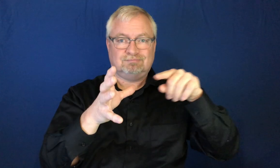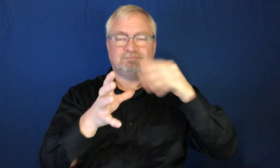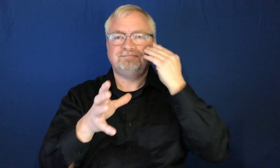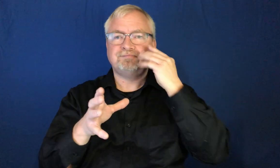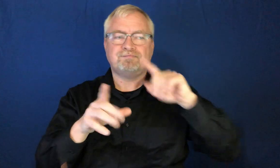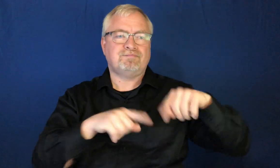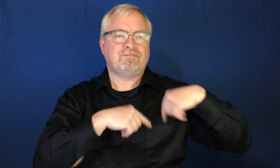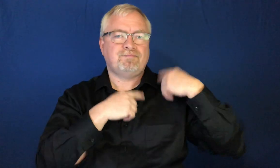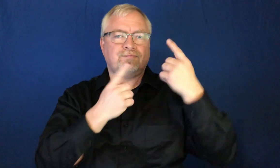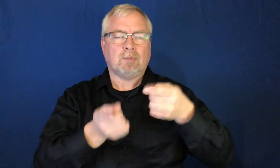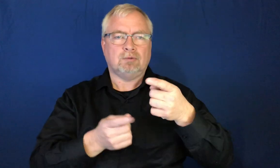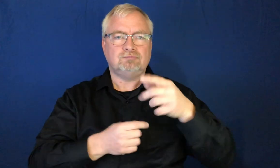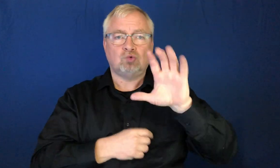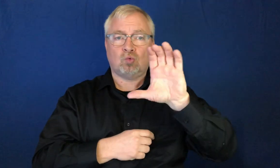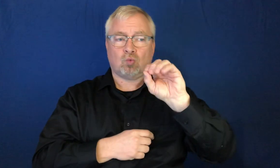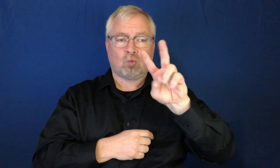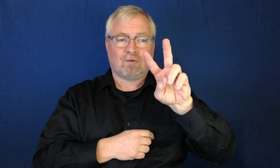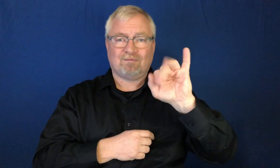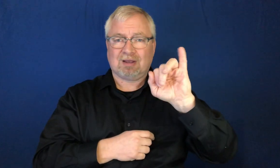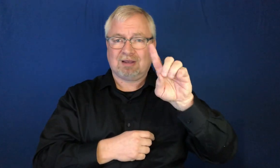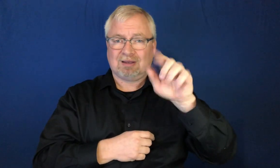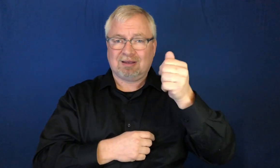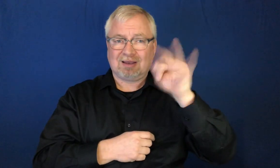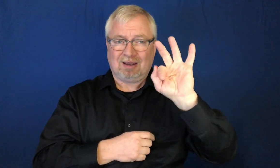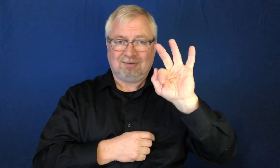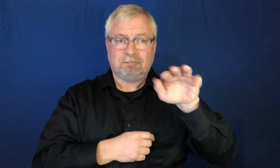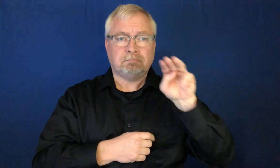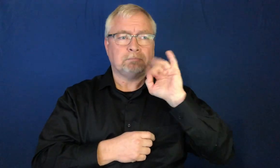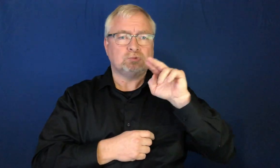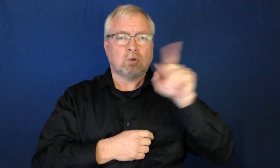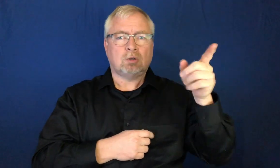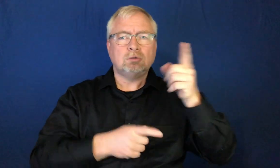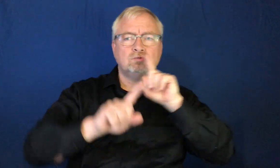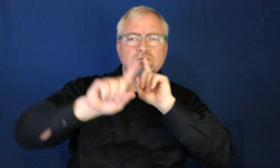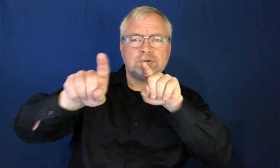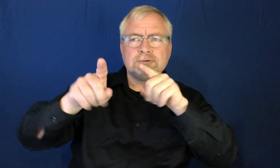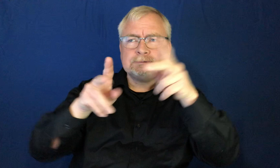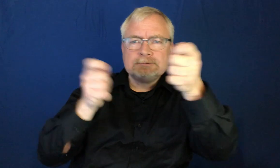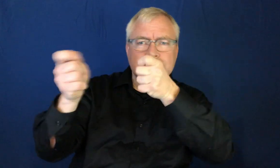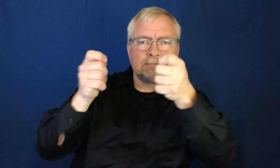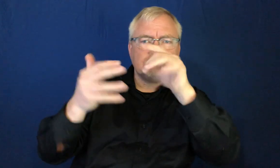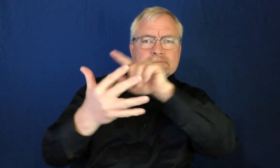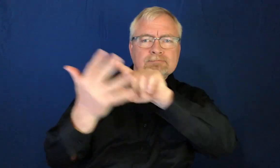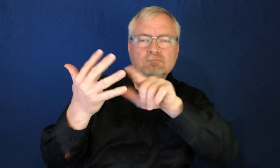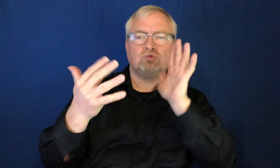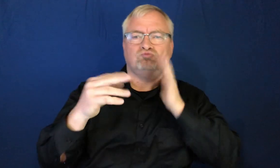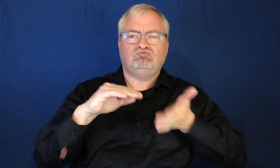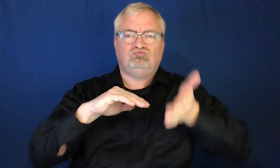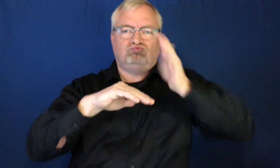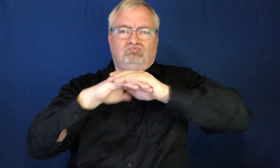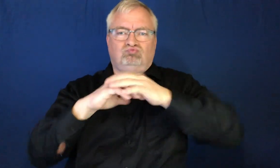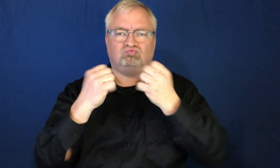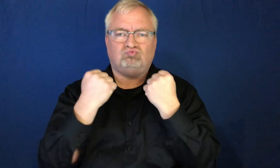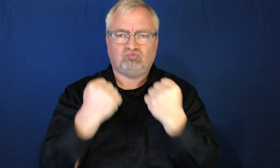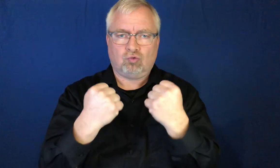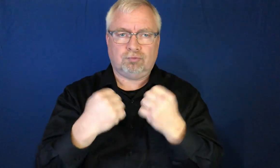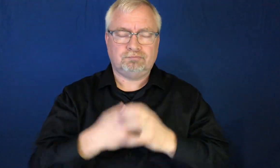to further strengthen Minnesota’s response to the COVID-19 pandemic.